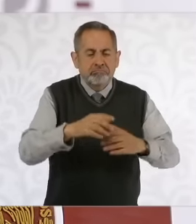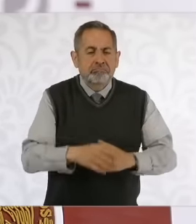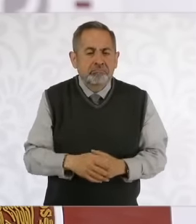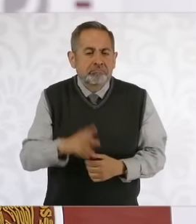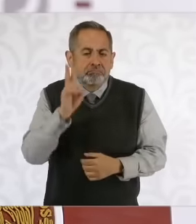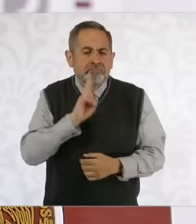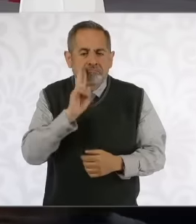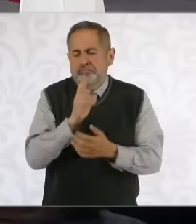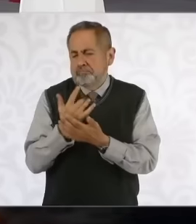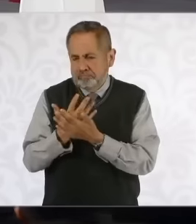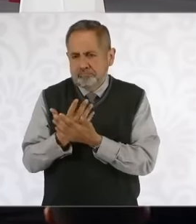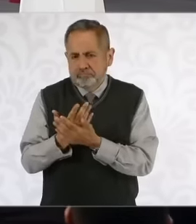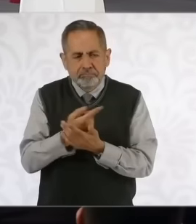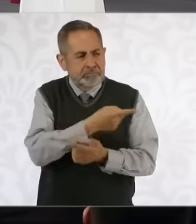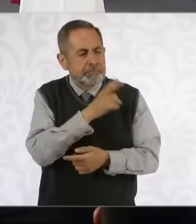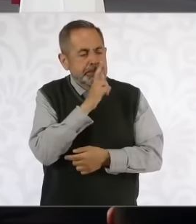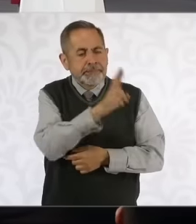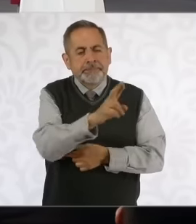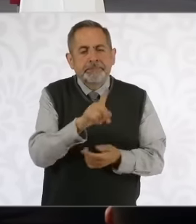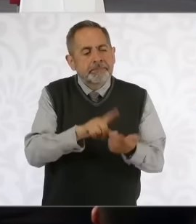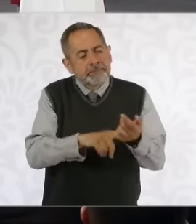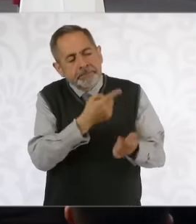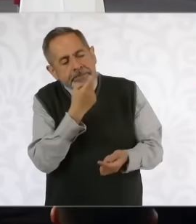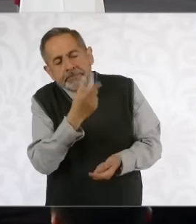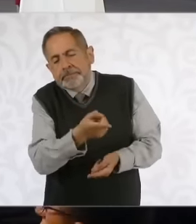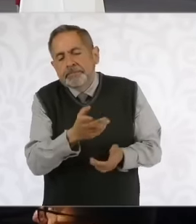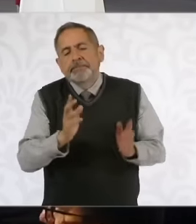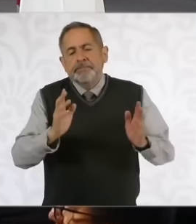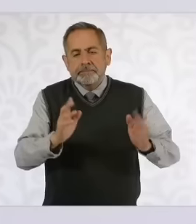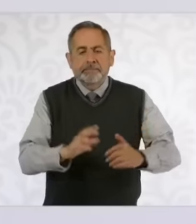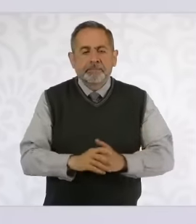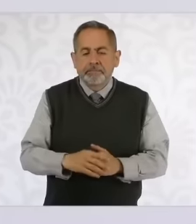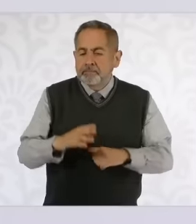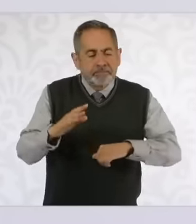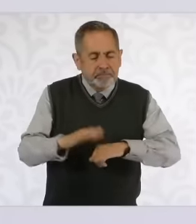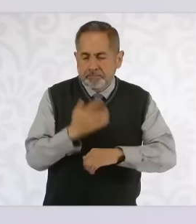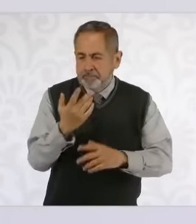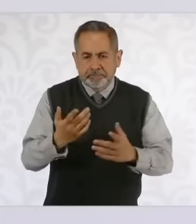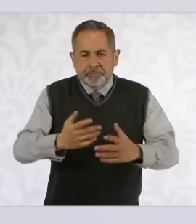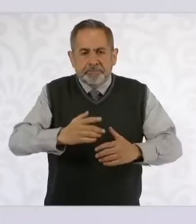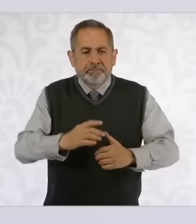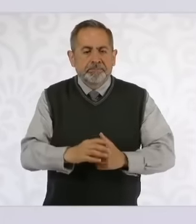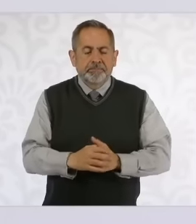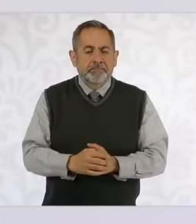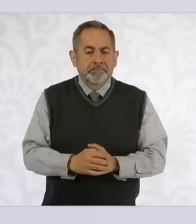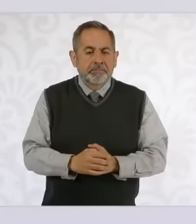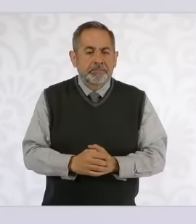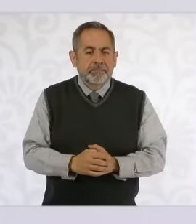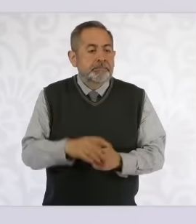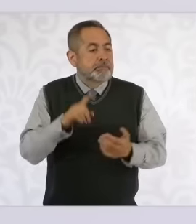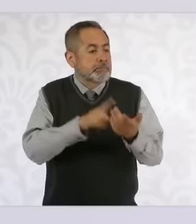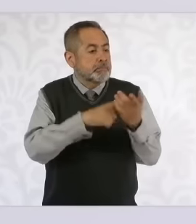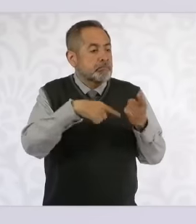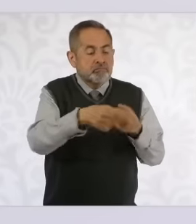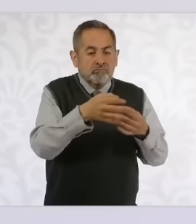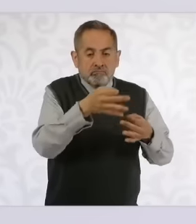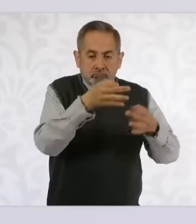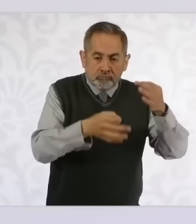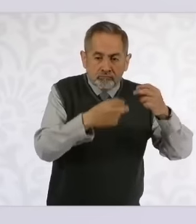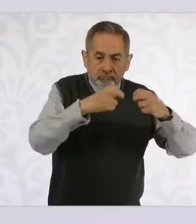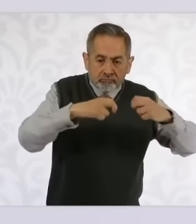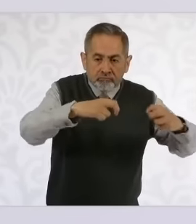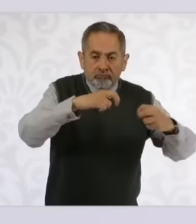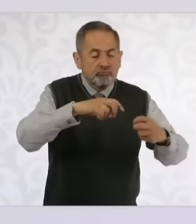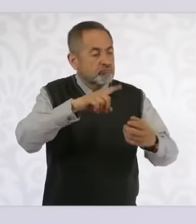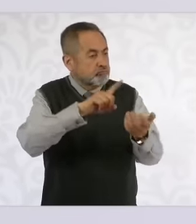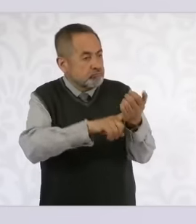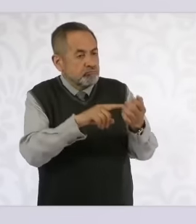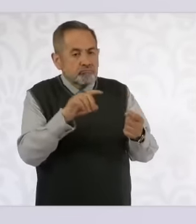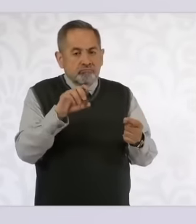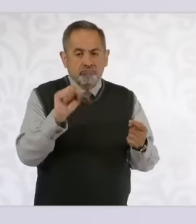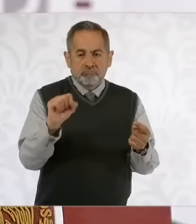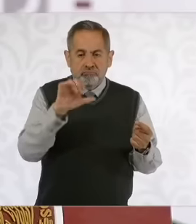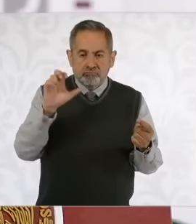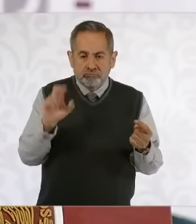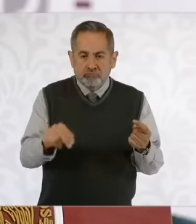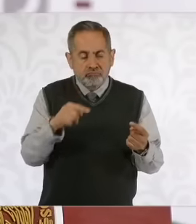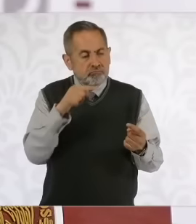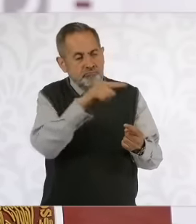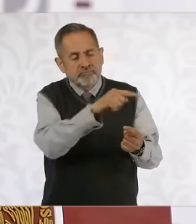wait for the result of the vote because the ministers of the court know what I am